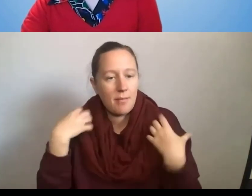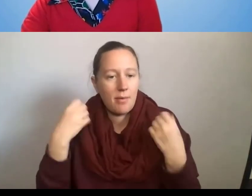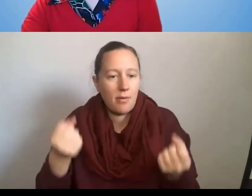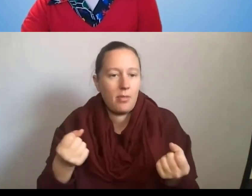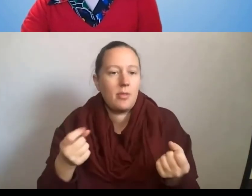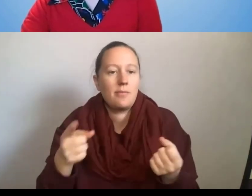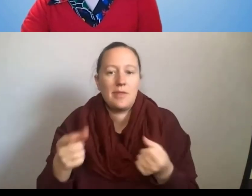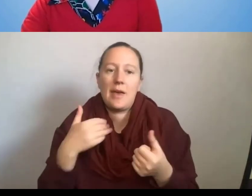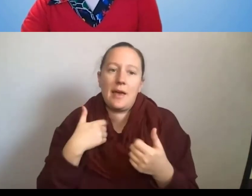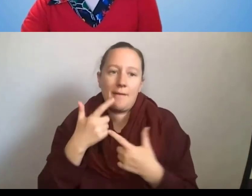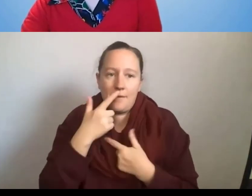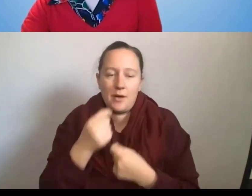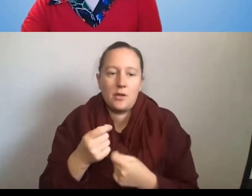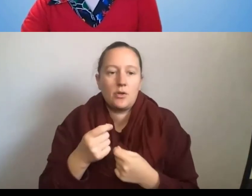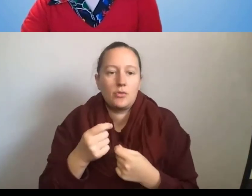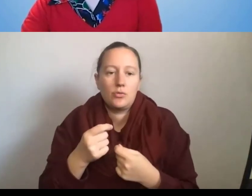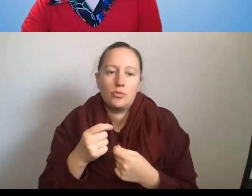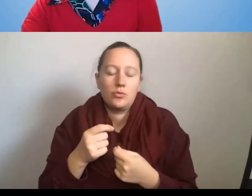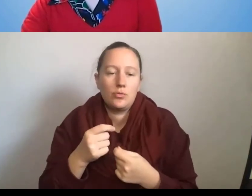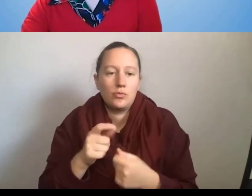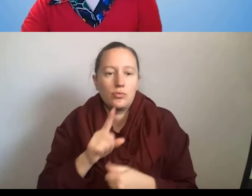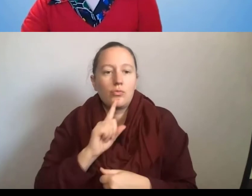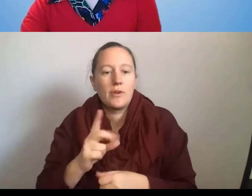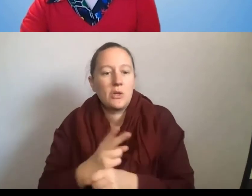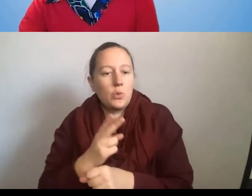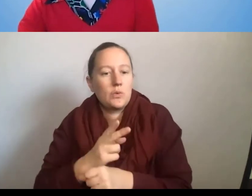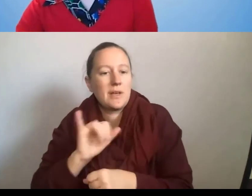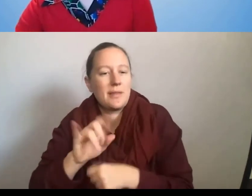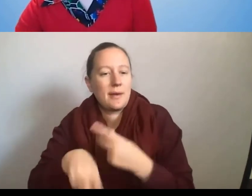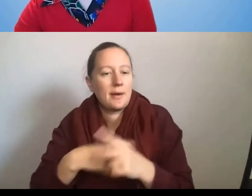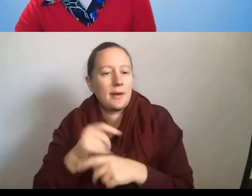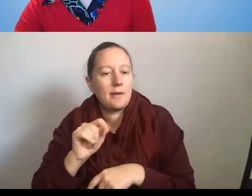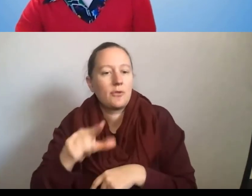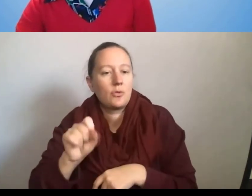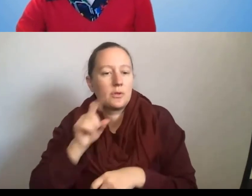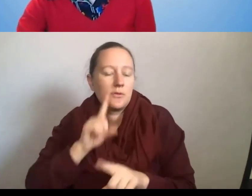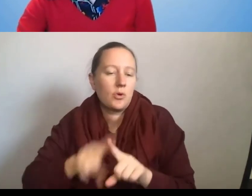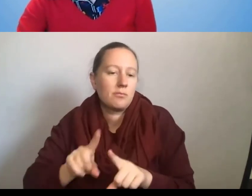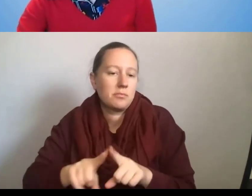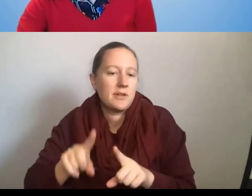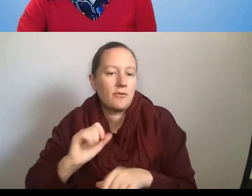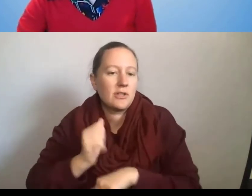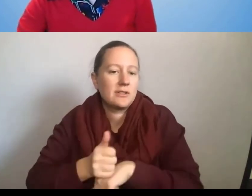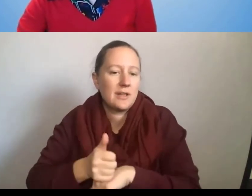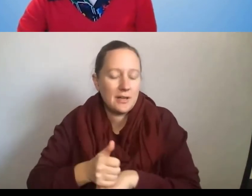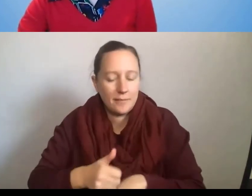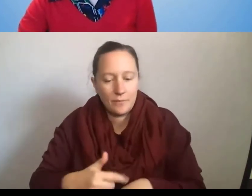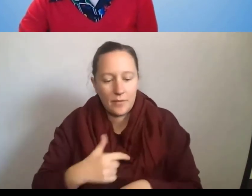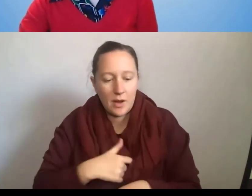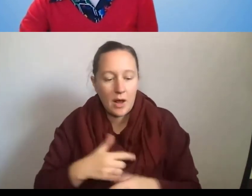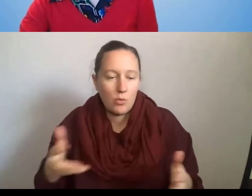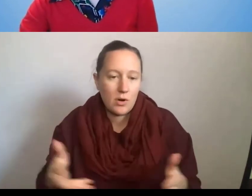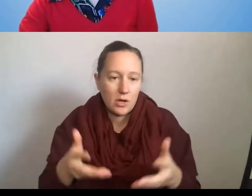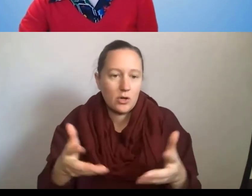in leveraging these kind of tools in a different setting, so I would encourage you to look at that,